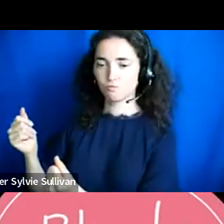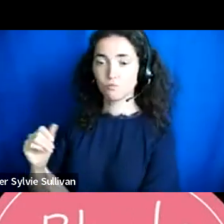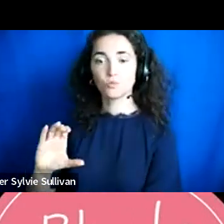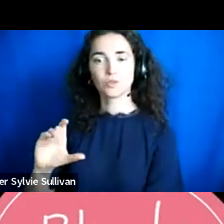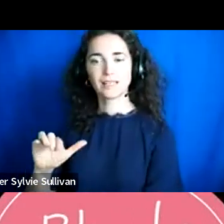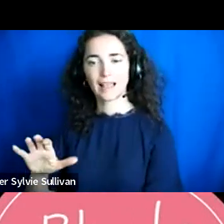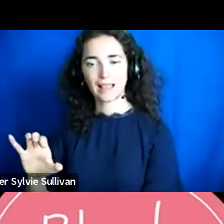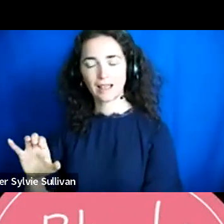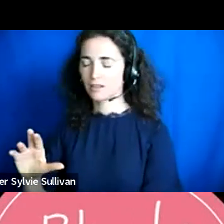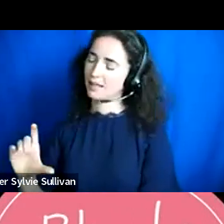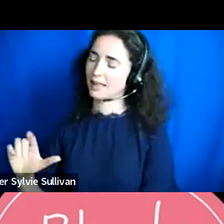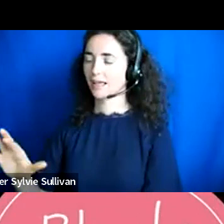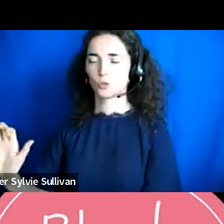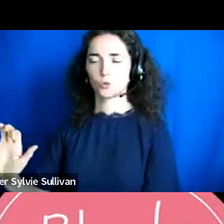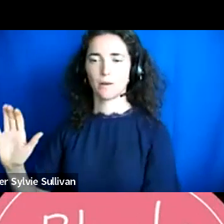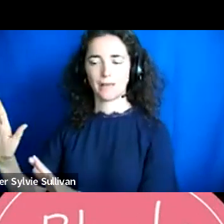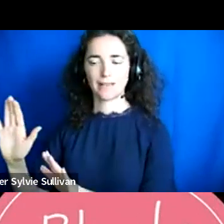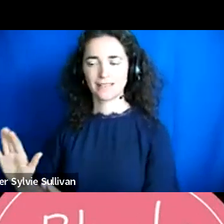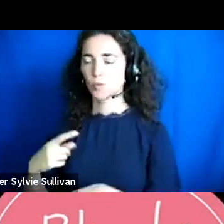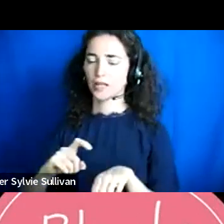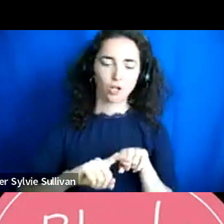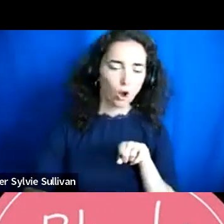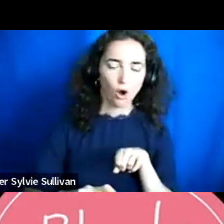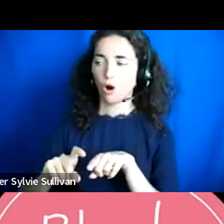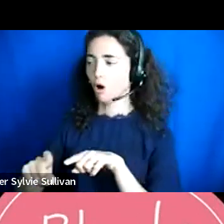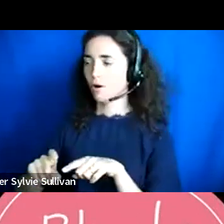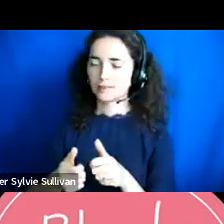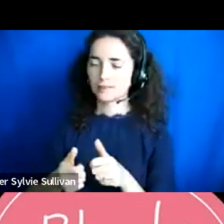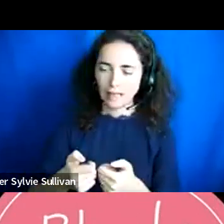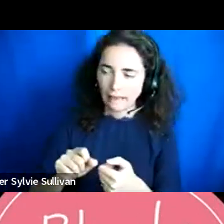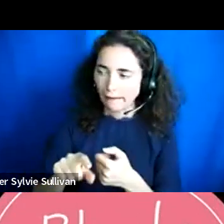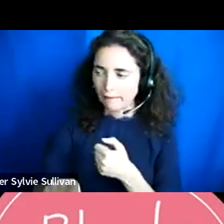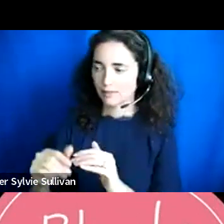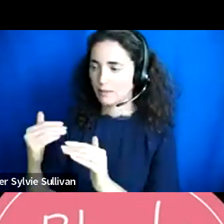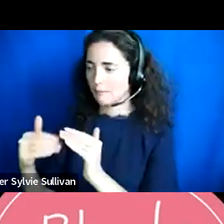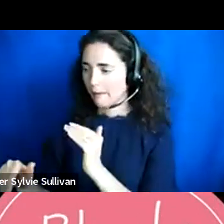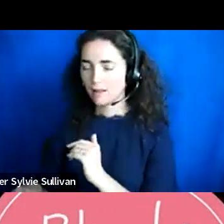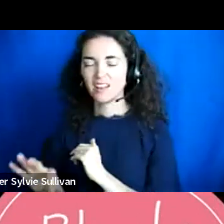They we can call them. We can text them we can email them there's Facebook groups.